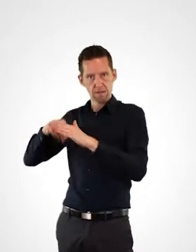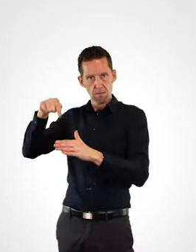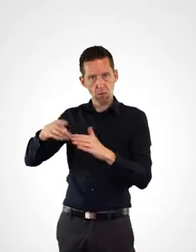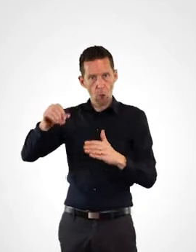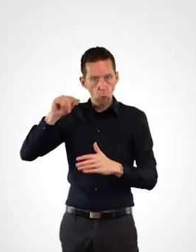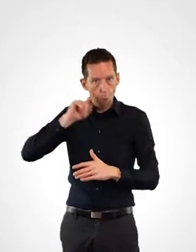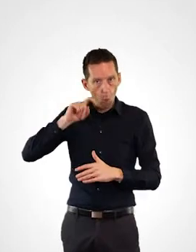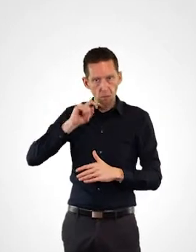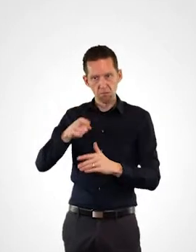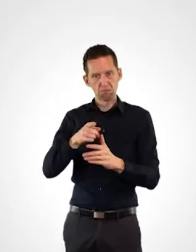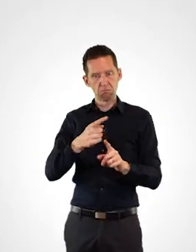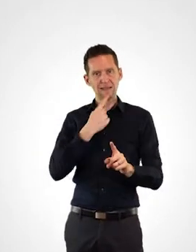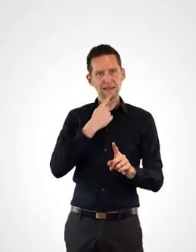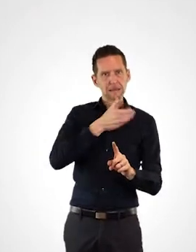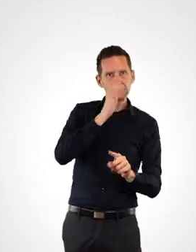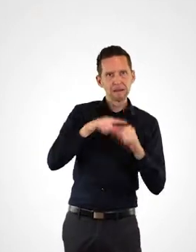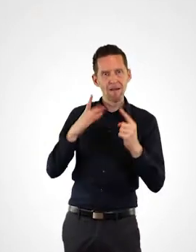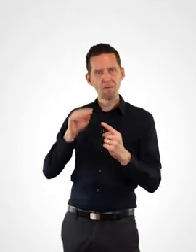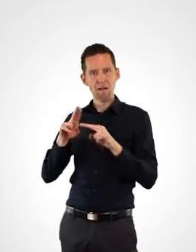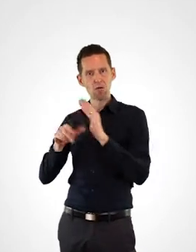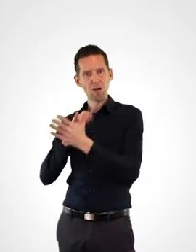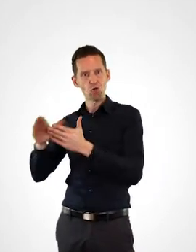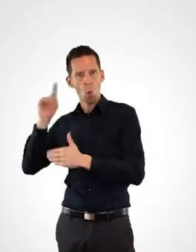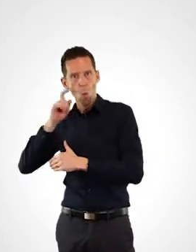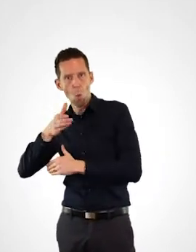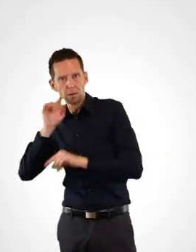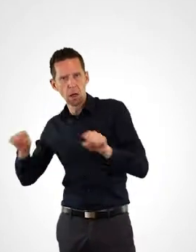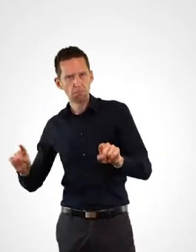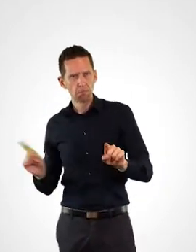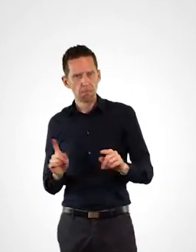how does salt water taste compared to fresh water.